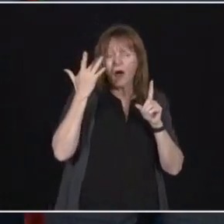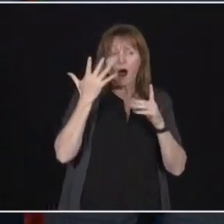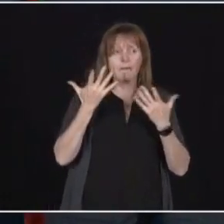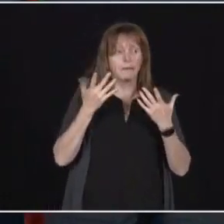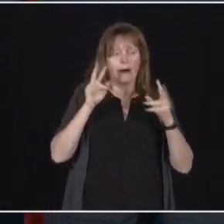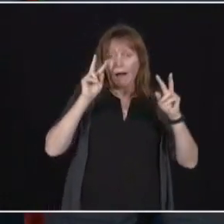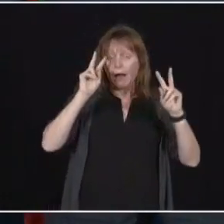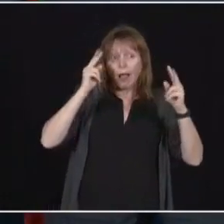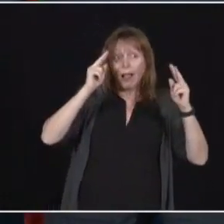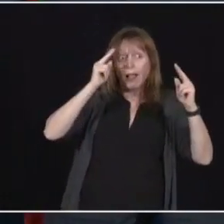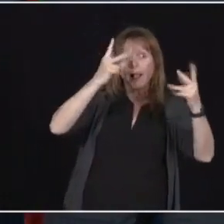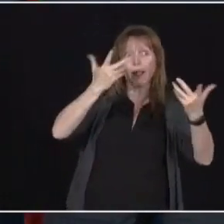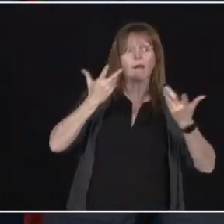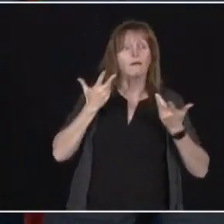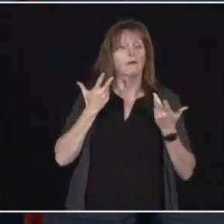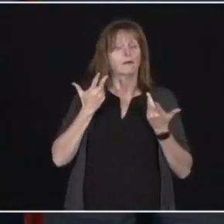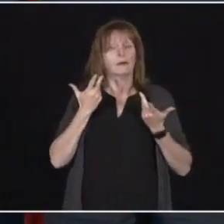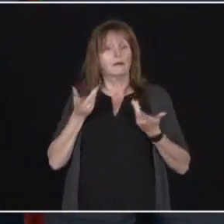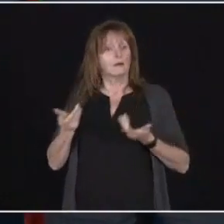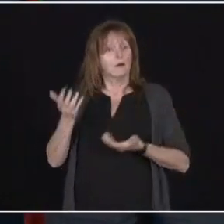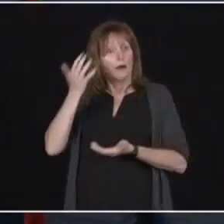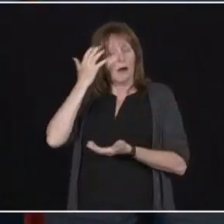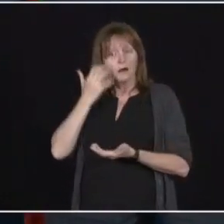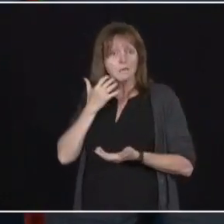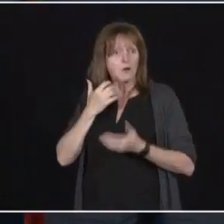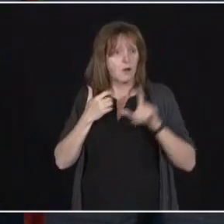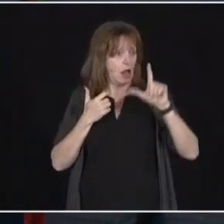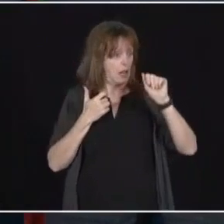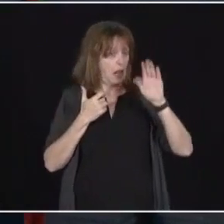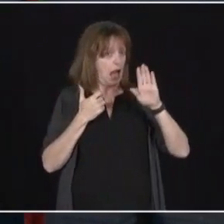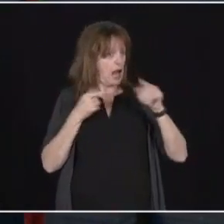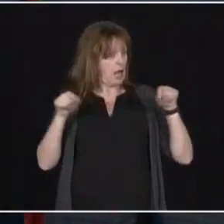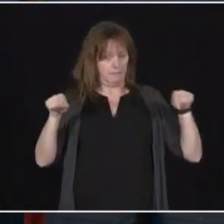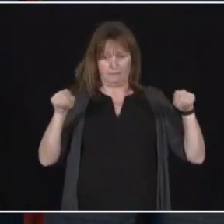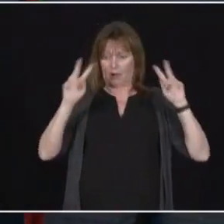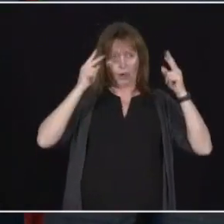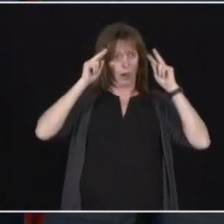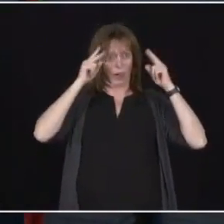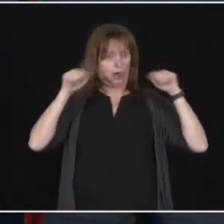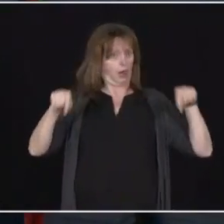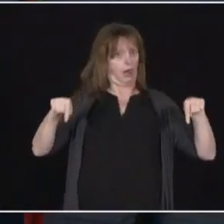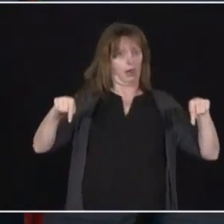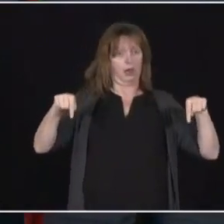misunderstanding between the hospital and the lab that conducted the test. However,